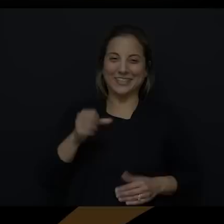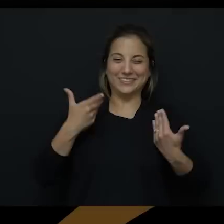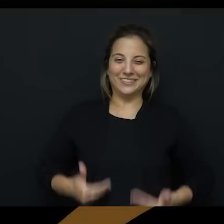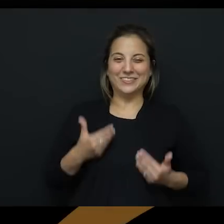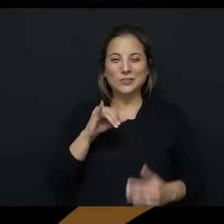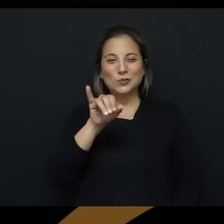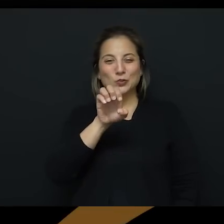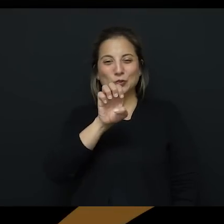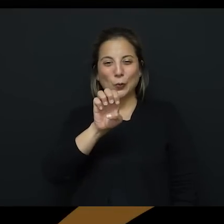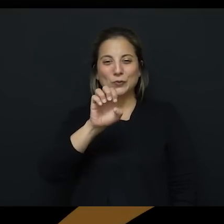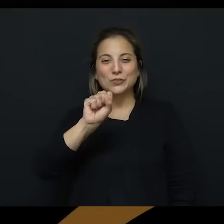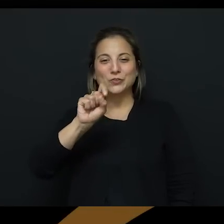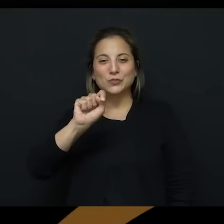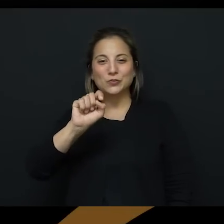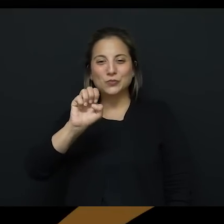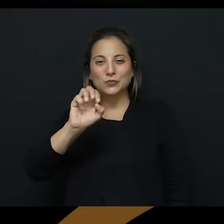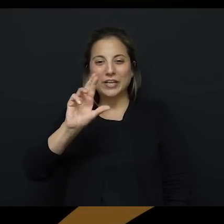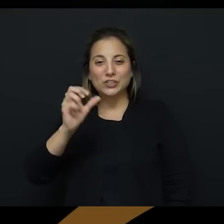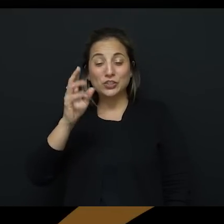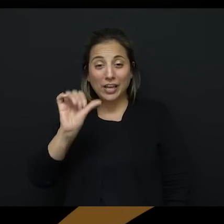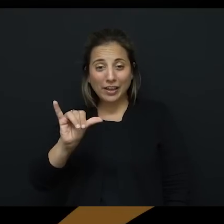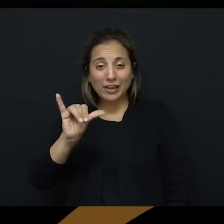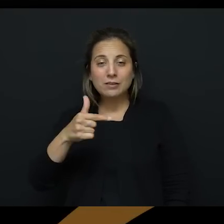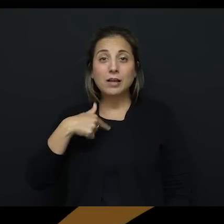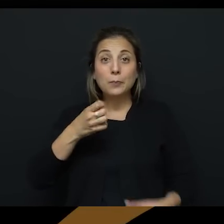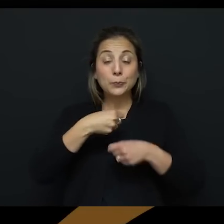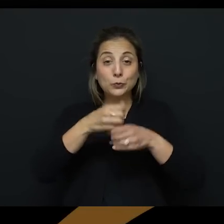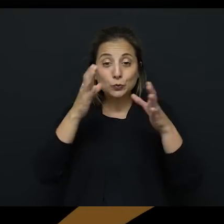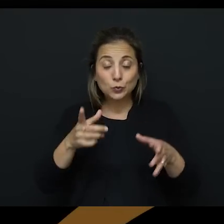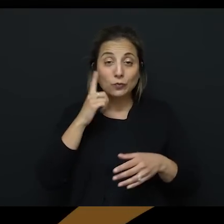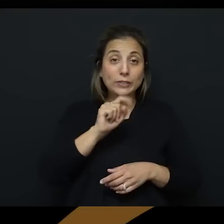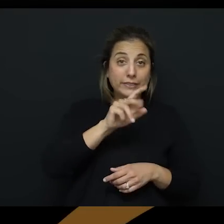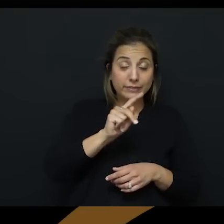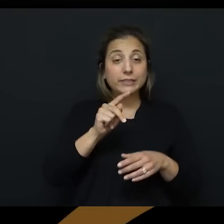Yes, I’m Joe Strechay and I’m a producer and consultant in TV and film.